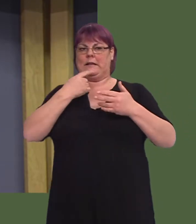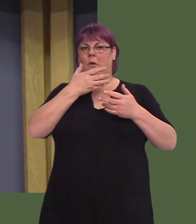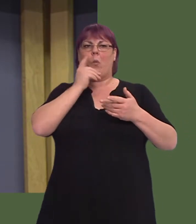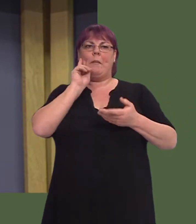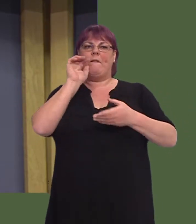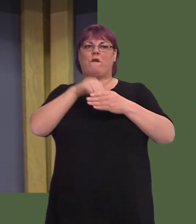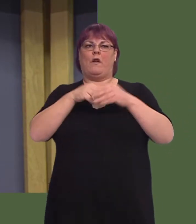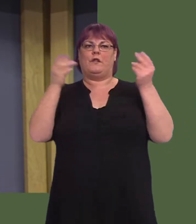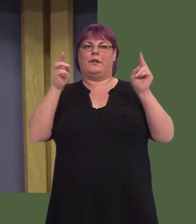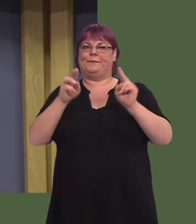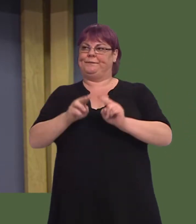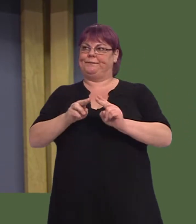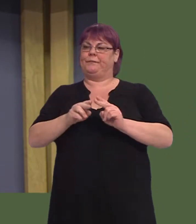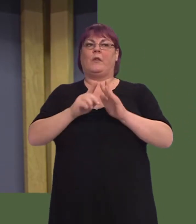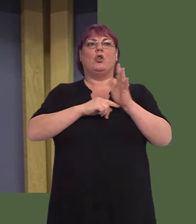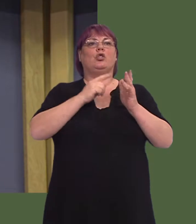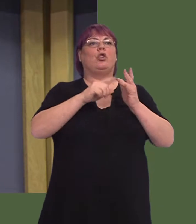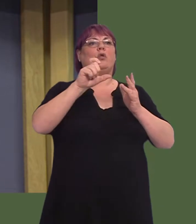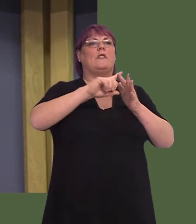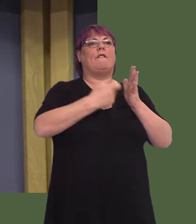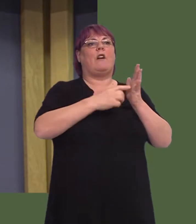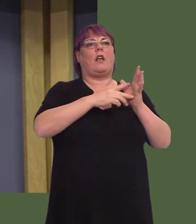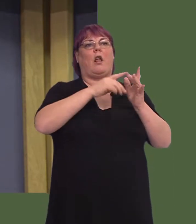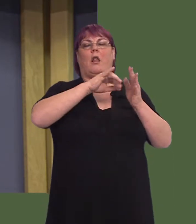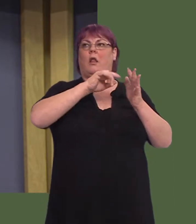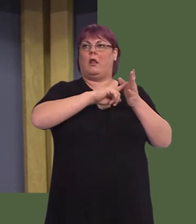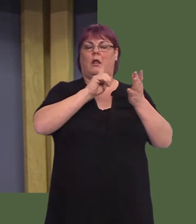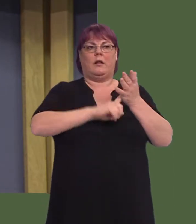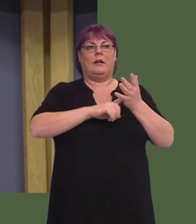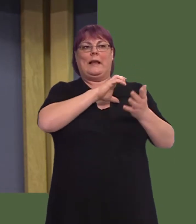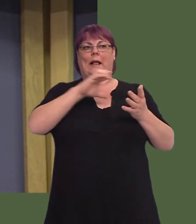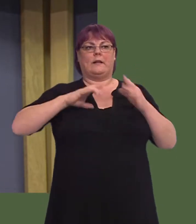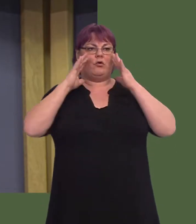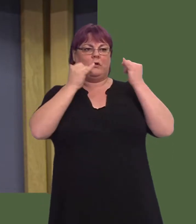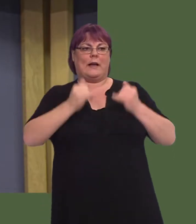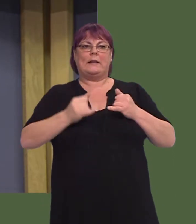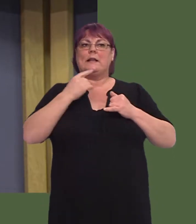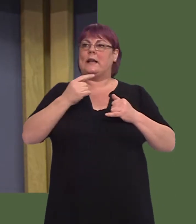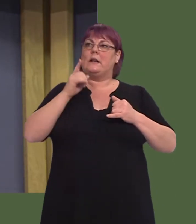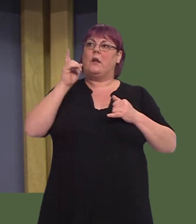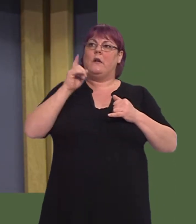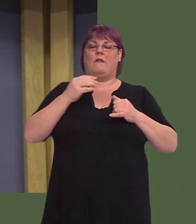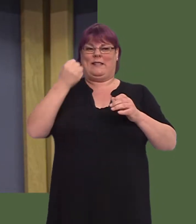Jo's Cervical Cancer Trust found that the numbers of women attending screening in Wales is at a 10-year low.